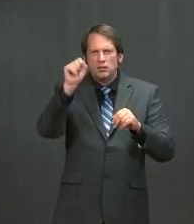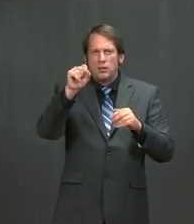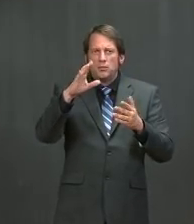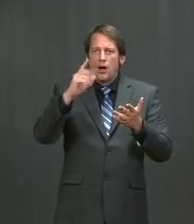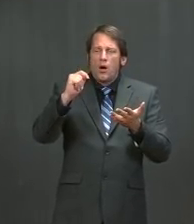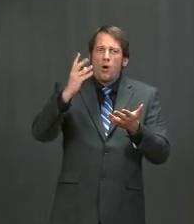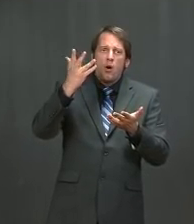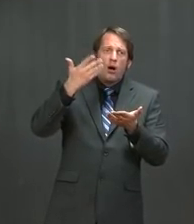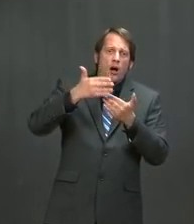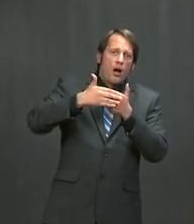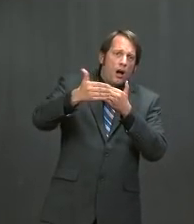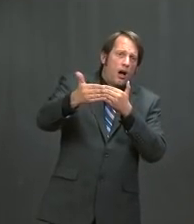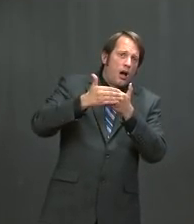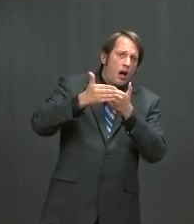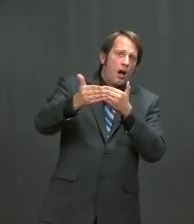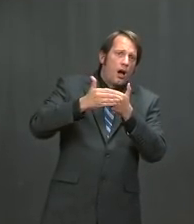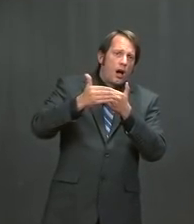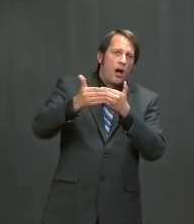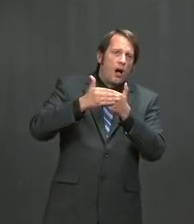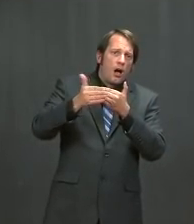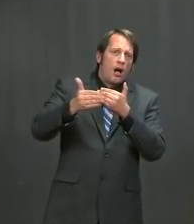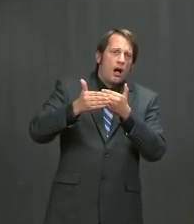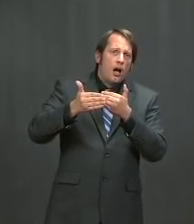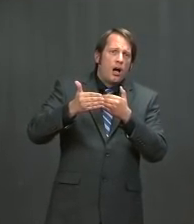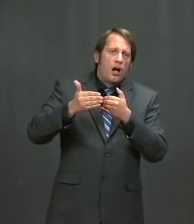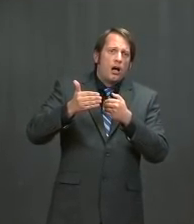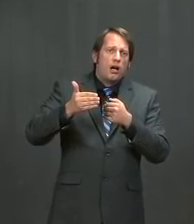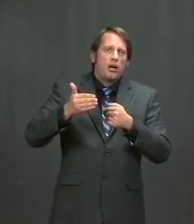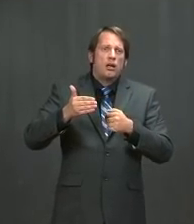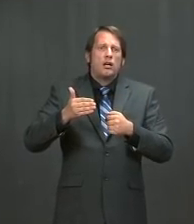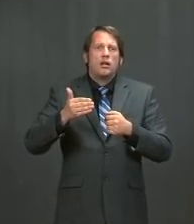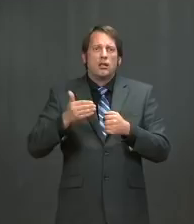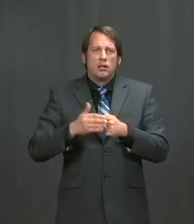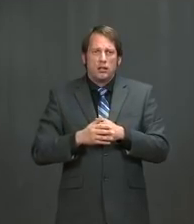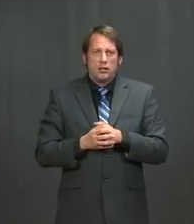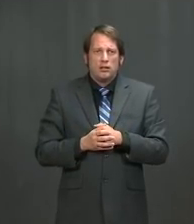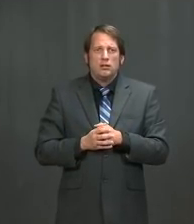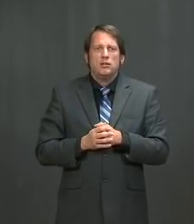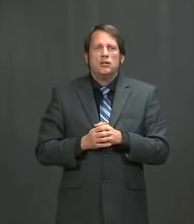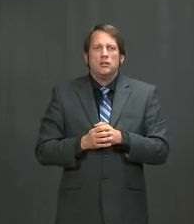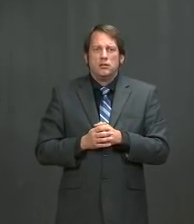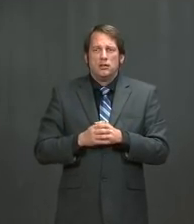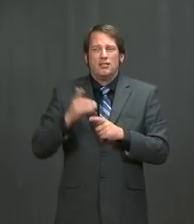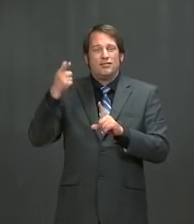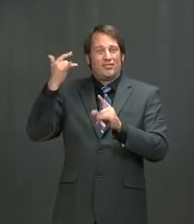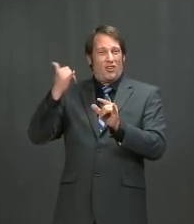are the nuclear steps that Iran would need to take in order to return to compliance with the terms of the JCPOA